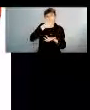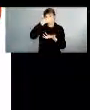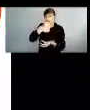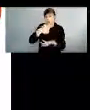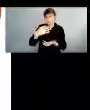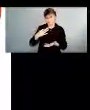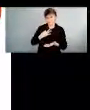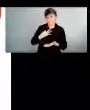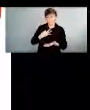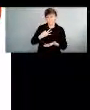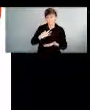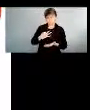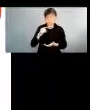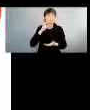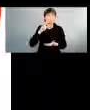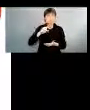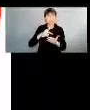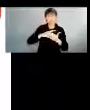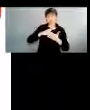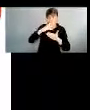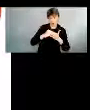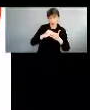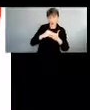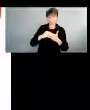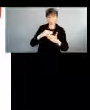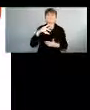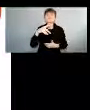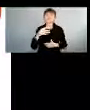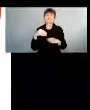& Present stream would likely be the best choice.